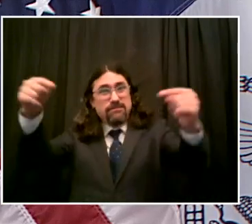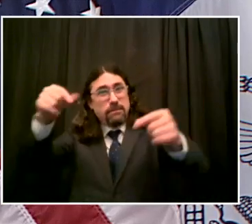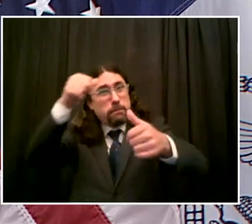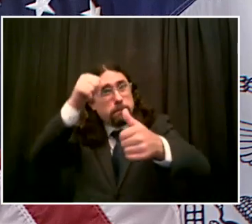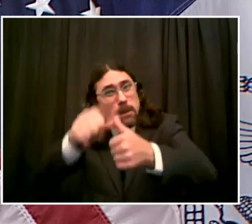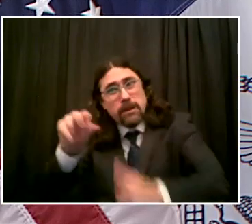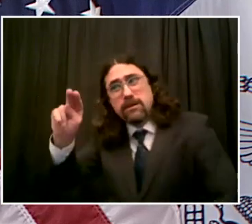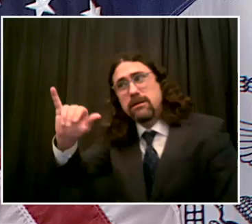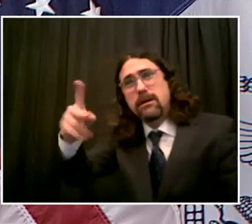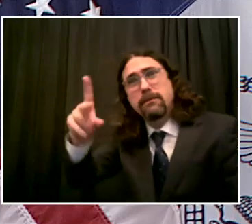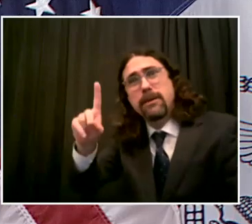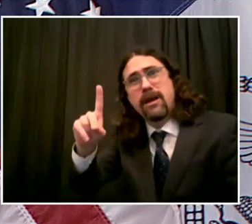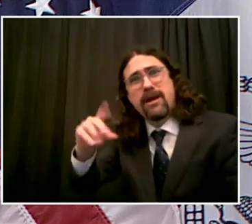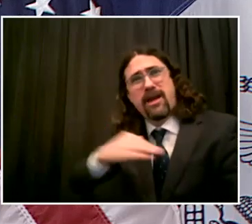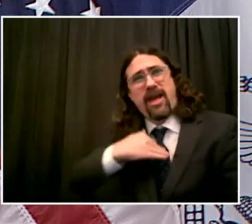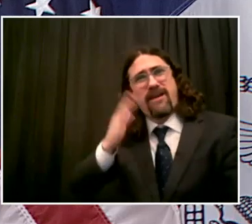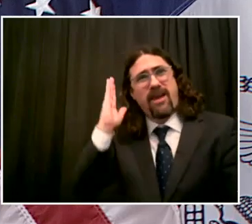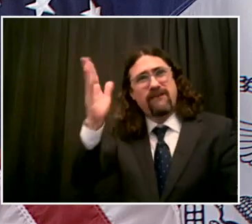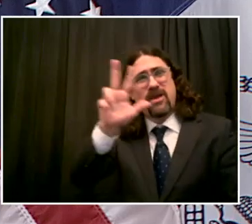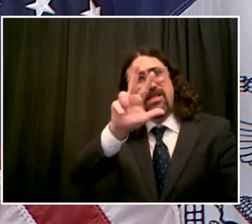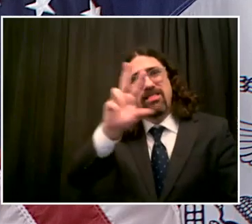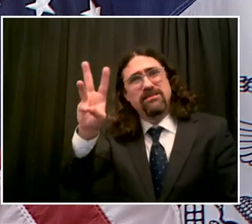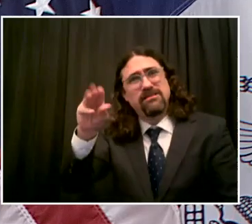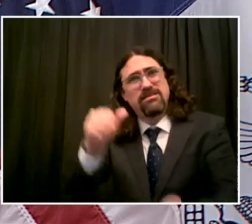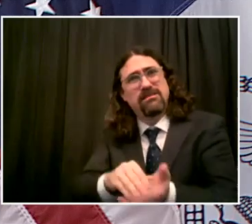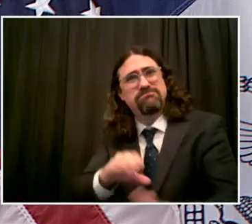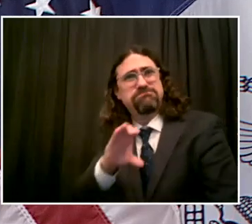LIFE IS COMPLEX. WILL BE SOLVED OVERNHIG T?